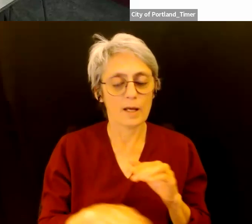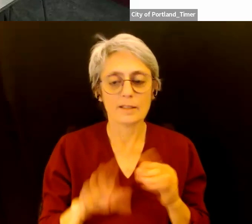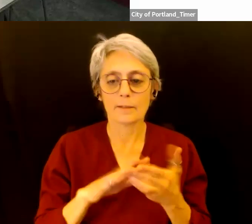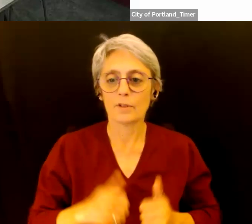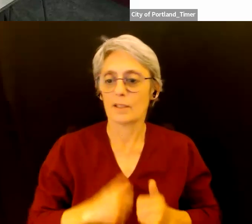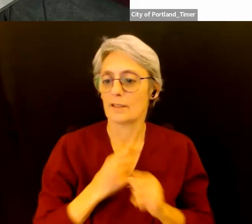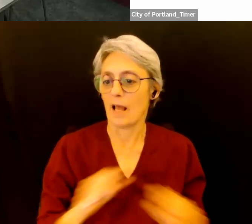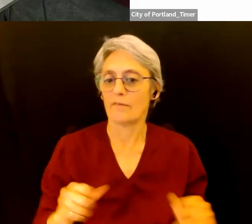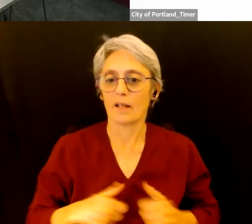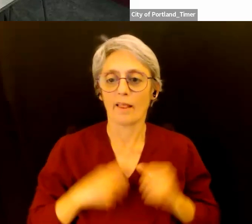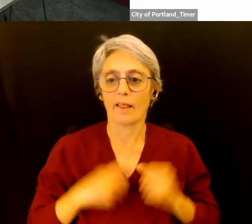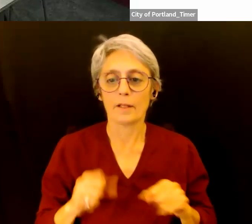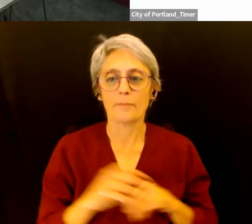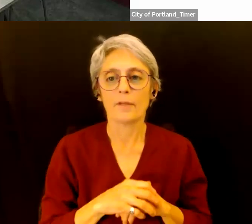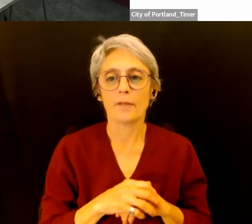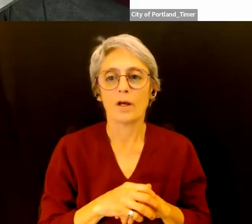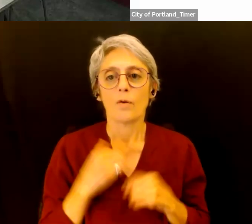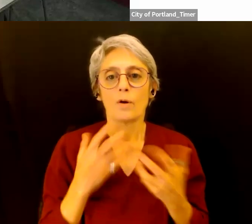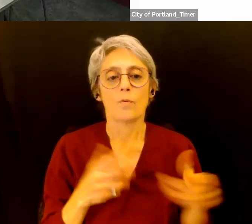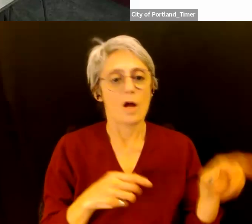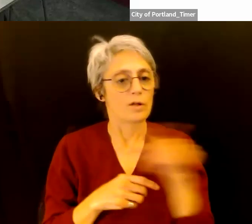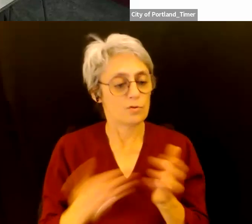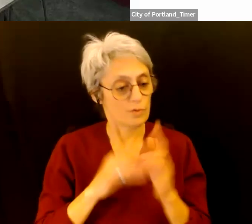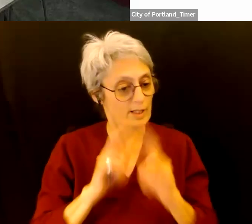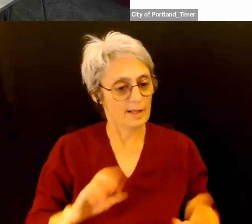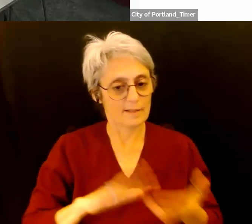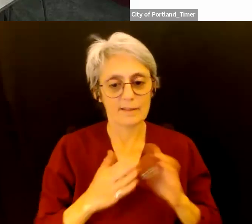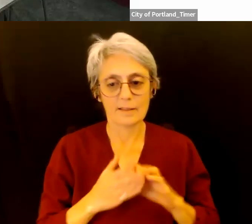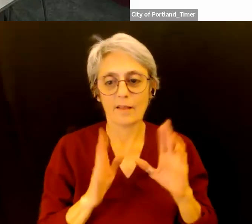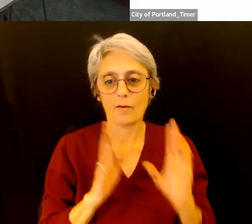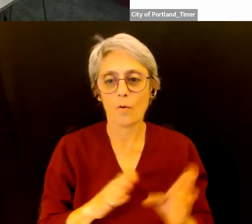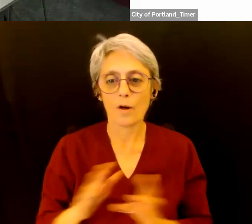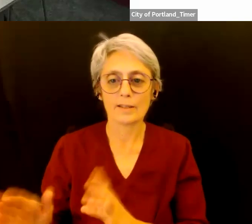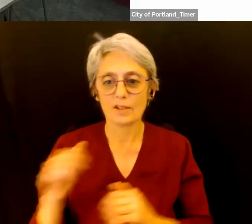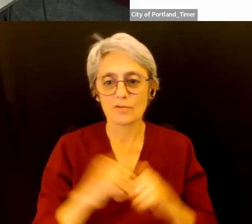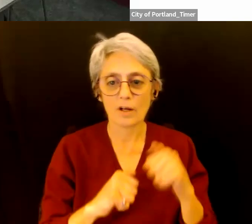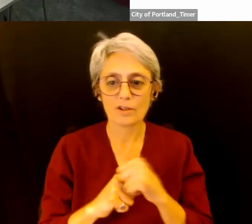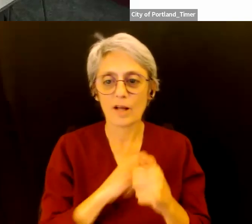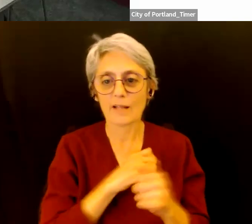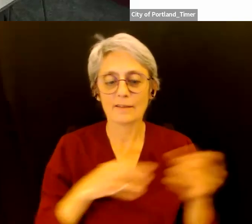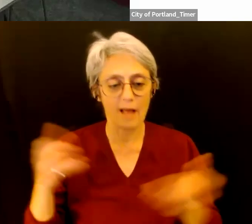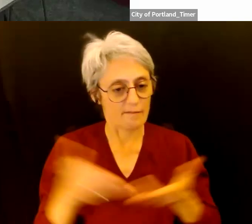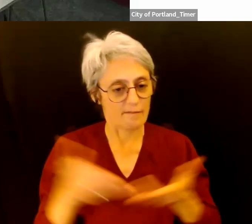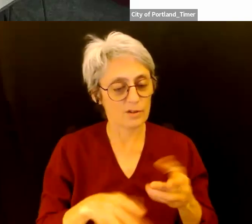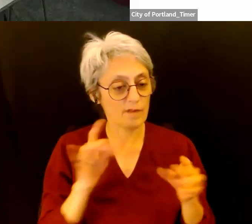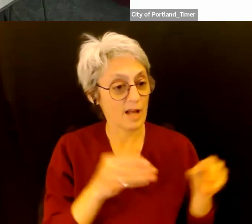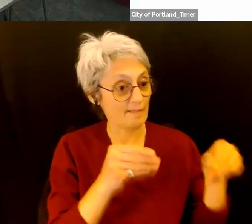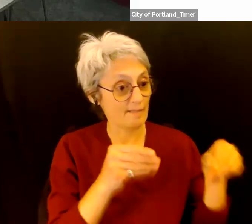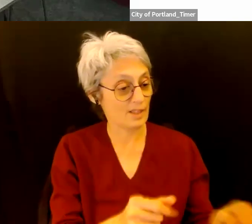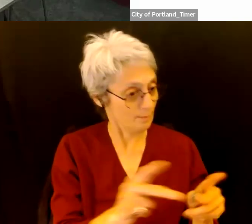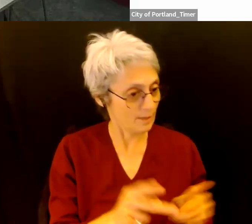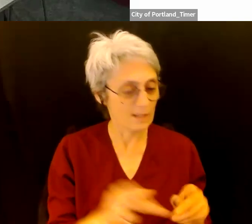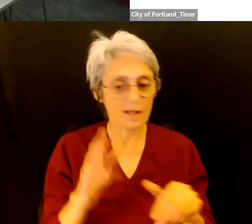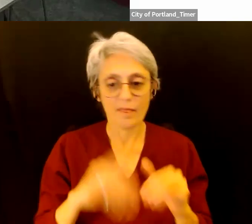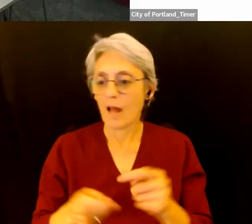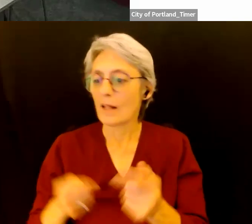We want you to reassess the city's organizational structure and staffing to find efficiencies rather than eliminating positions that provide valuable services.